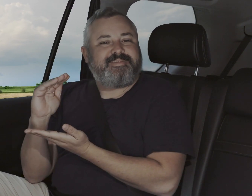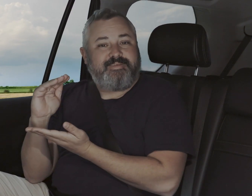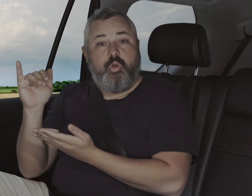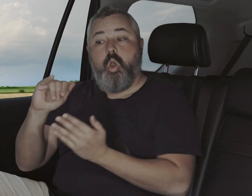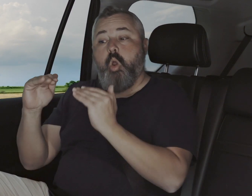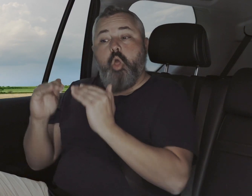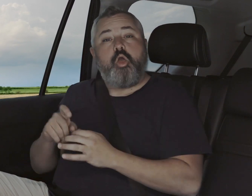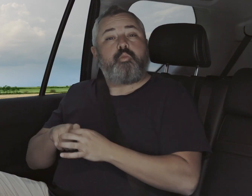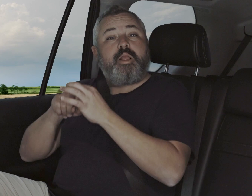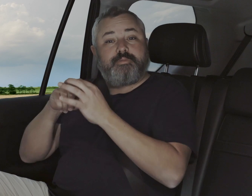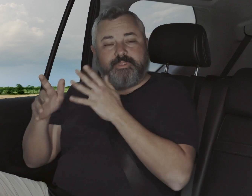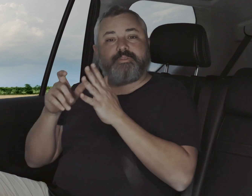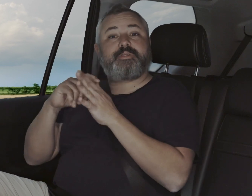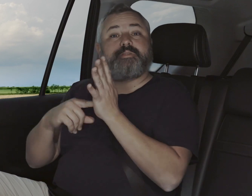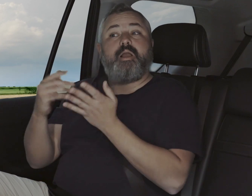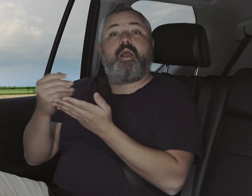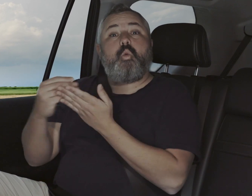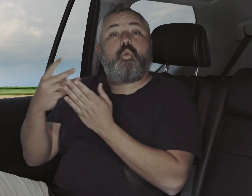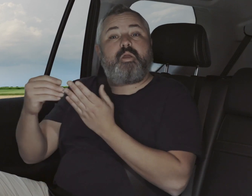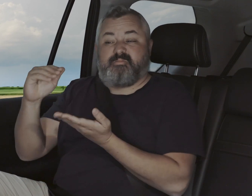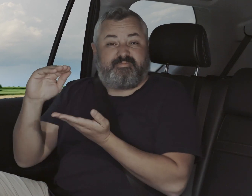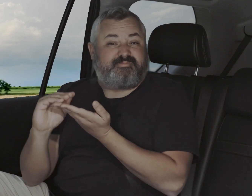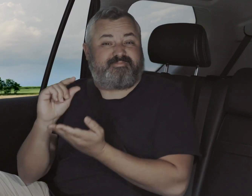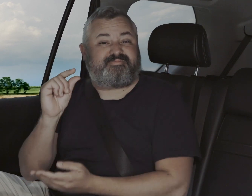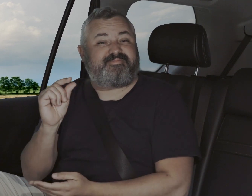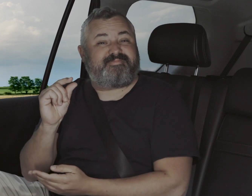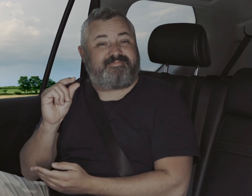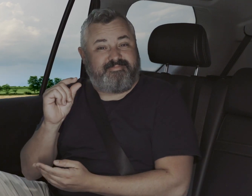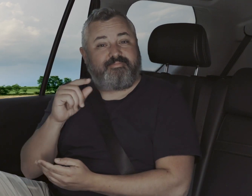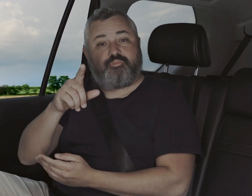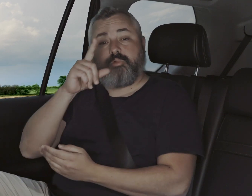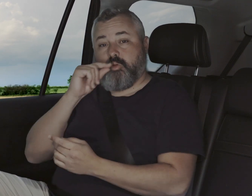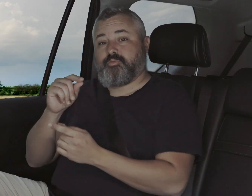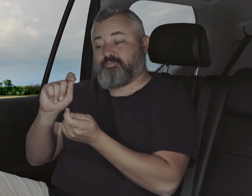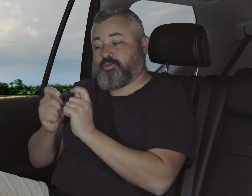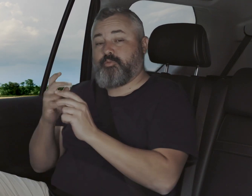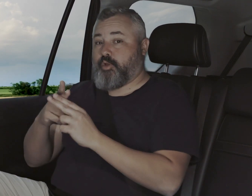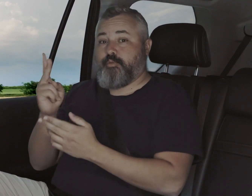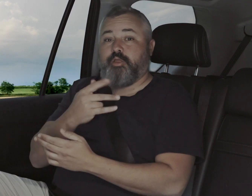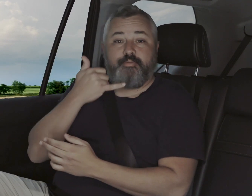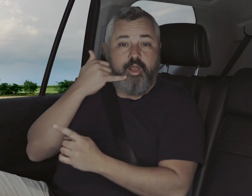of the streaming from HD to a lesser quality picture, thereby reducing the amount of data you use.